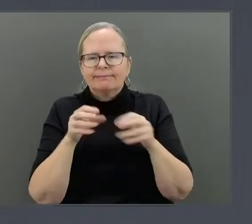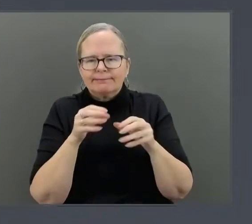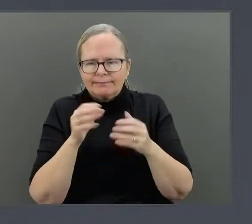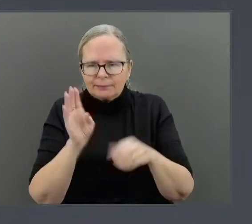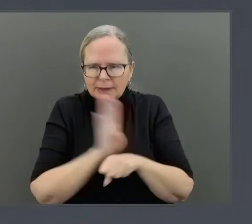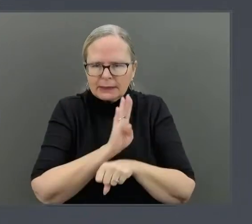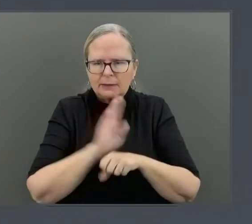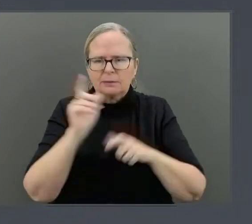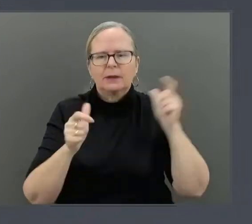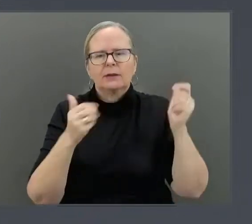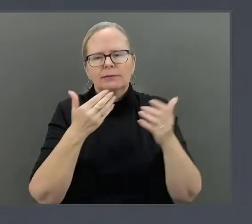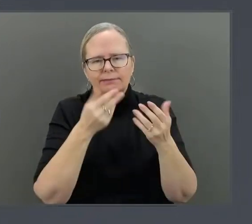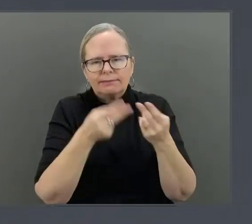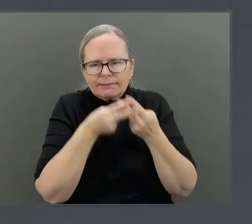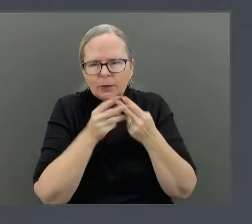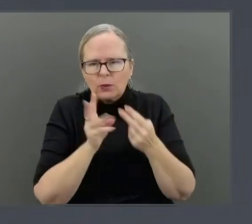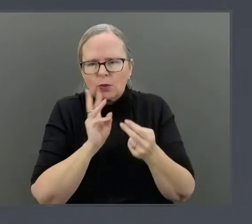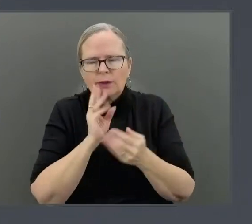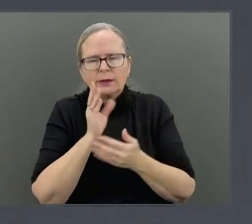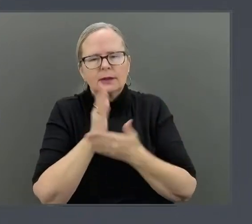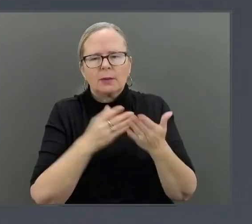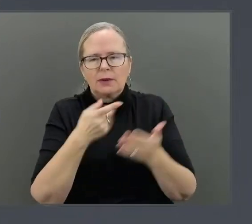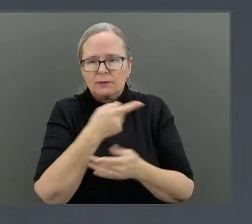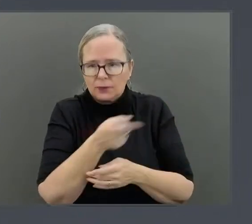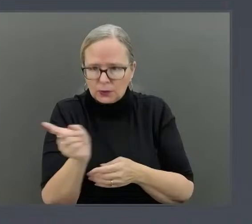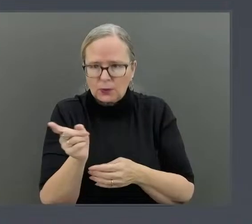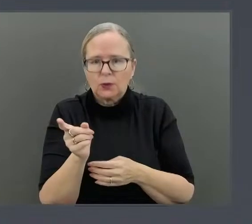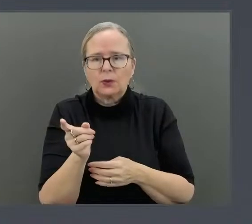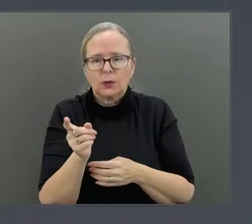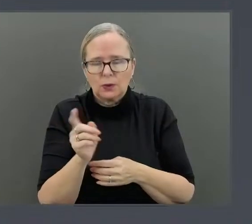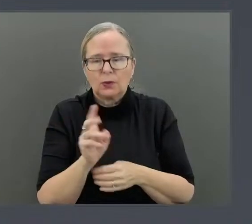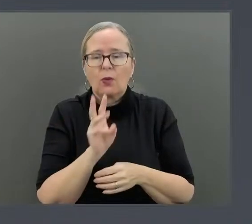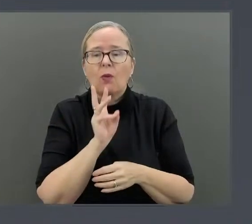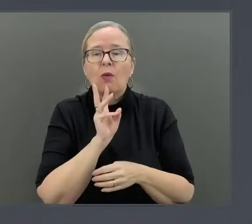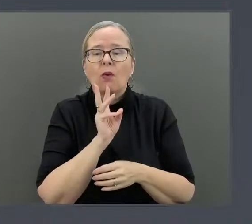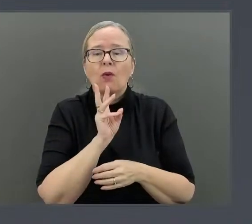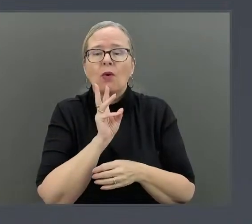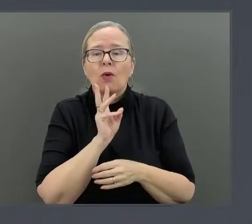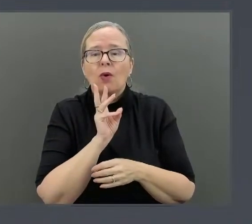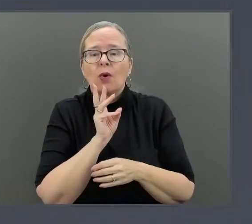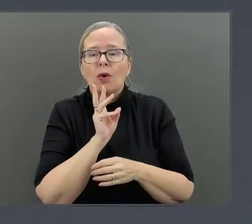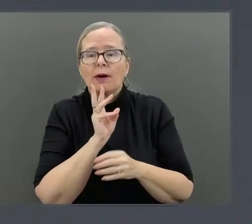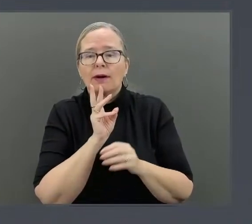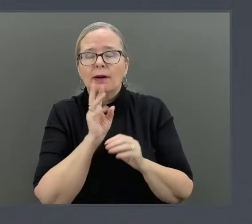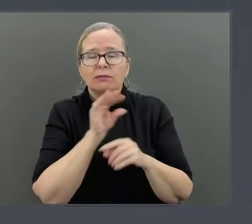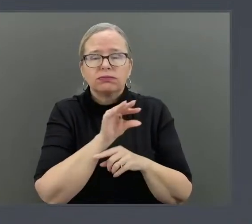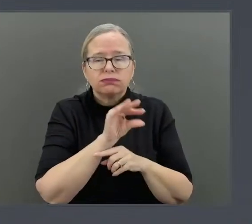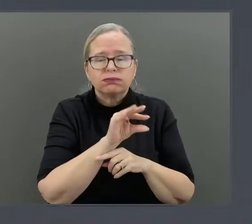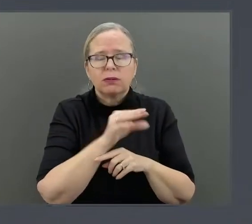down anything that involves a lot of water usage like grooming of pets or car washes many of you in